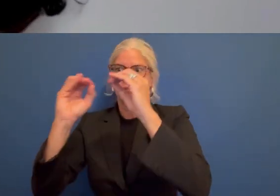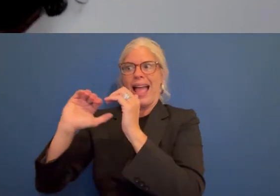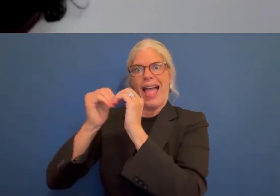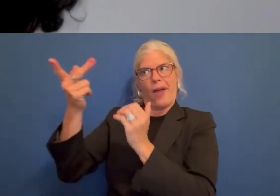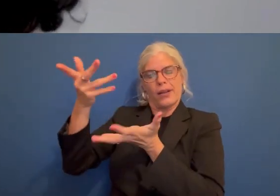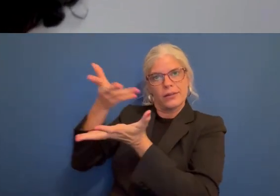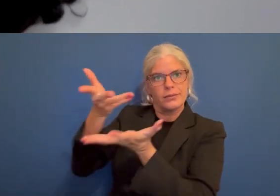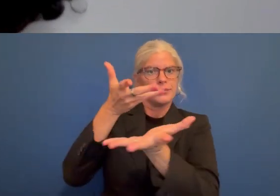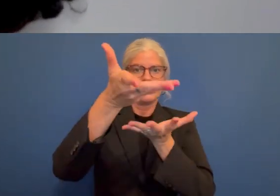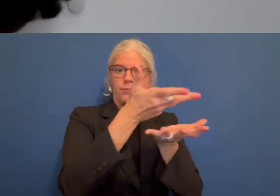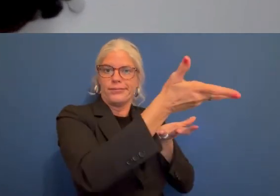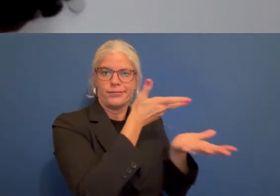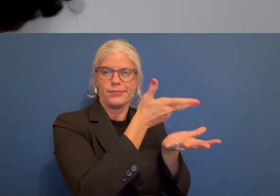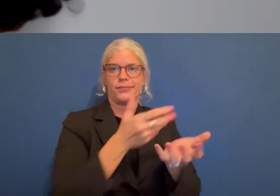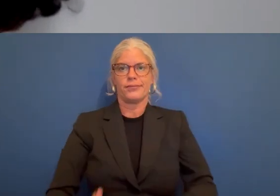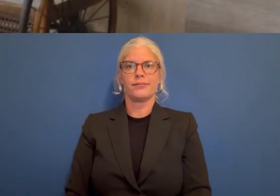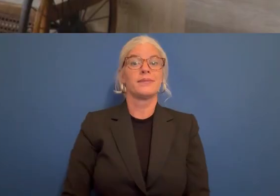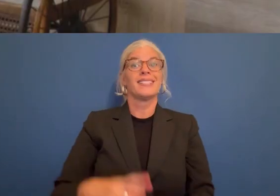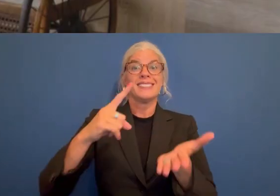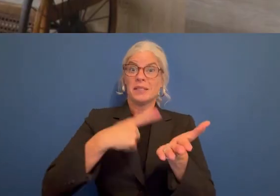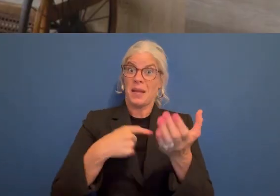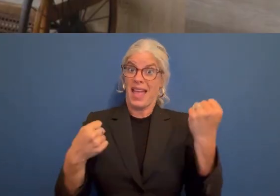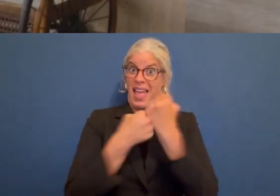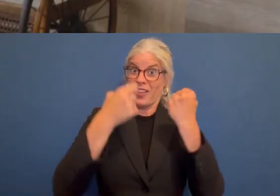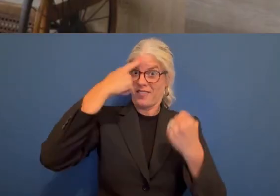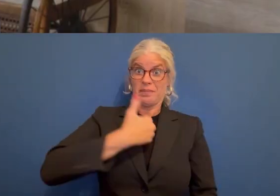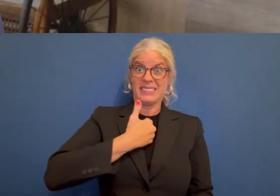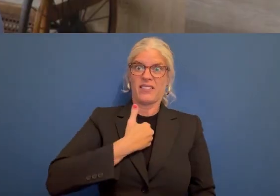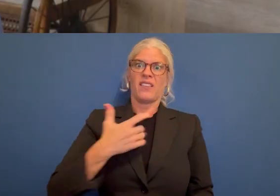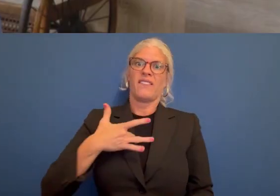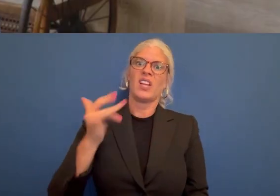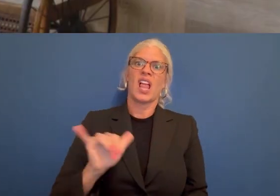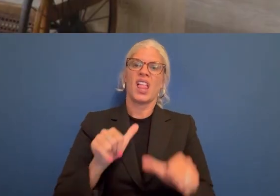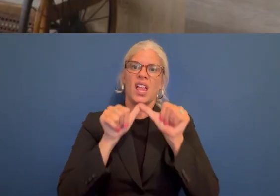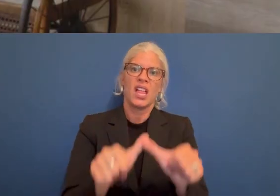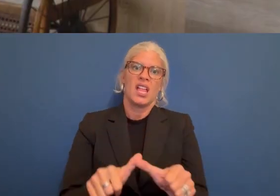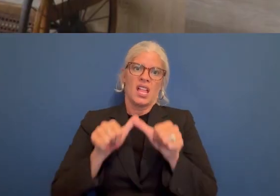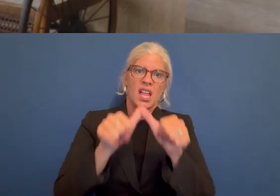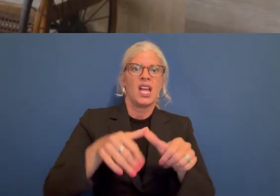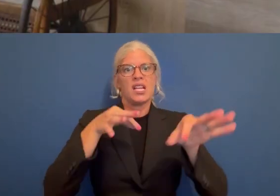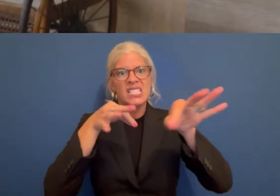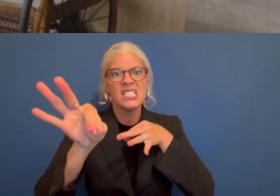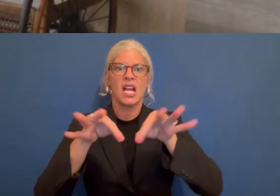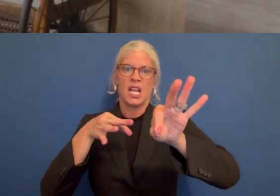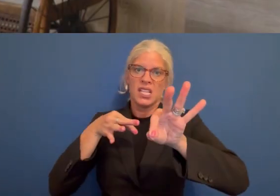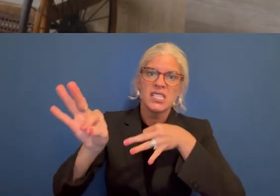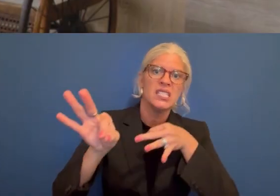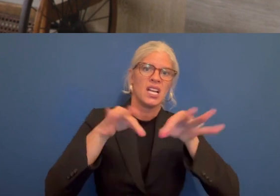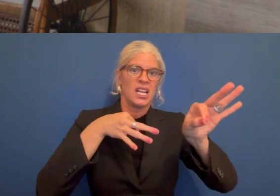basically teaching people how to interact with us. Sometimes advocating for yourself can feel like a desperate attempt to get the needle to move,